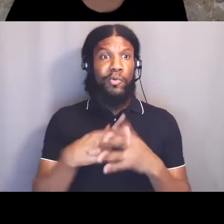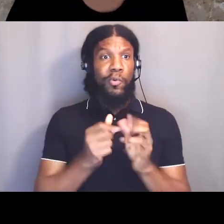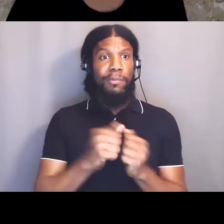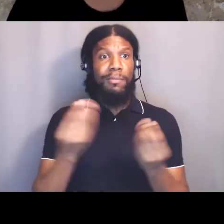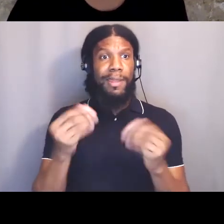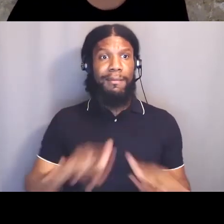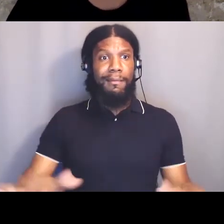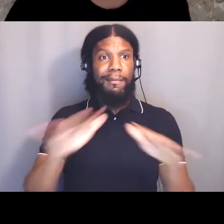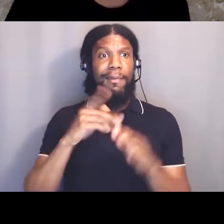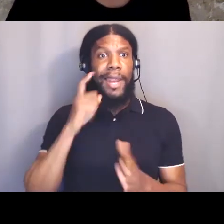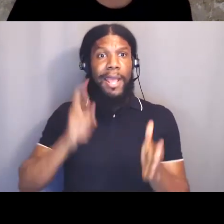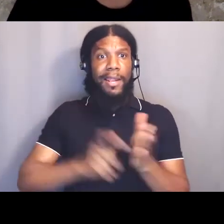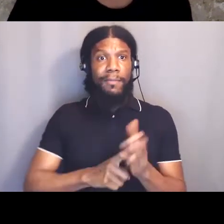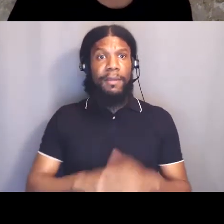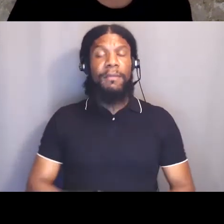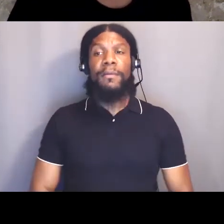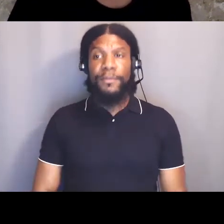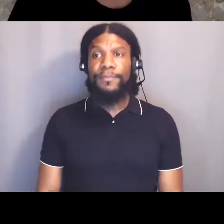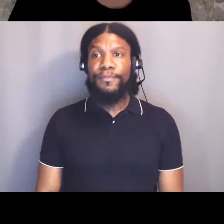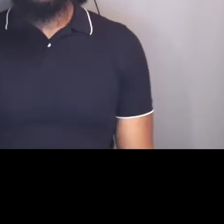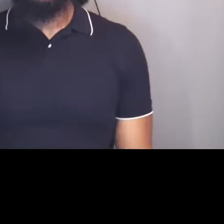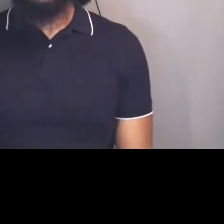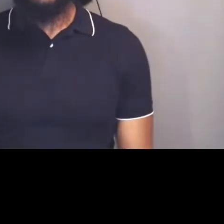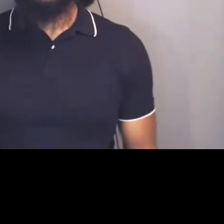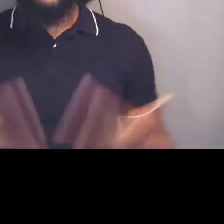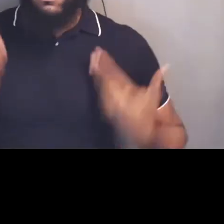I felt as an African person, African descended person,